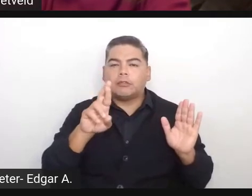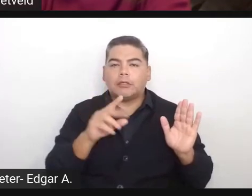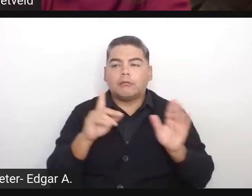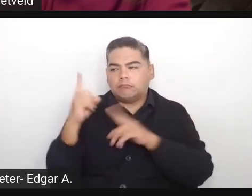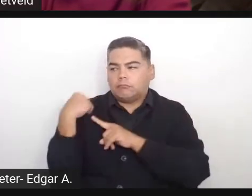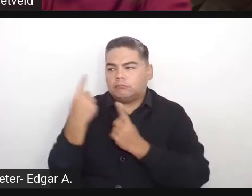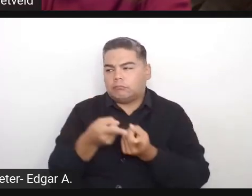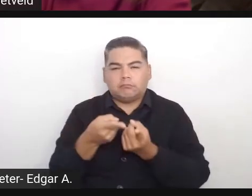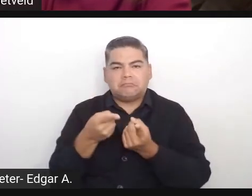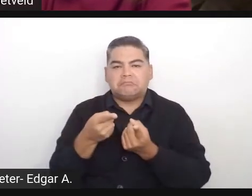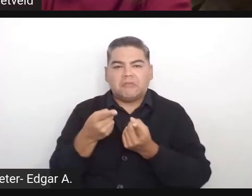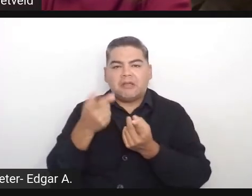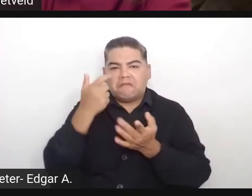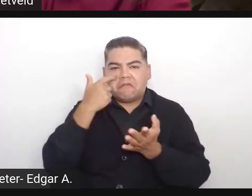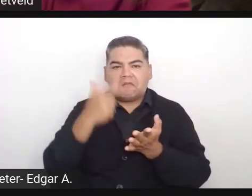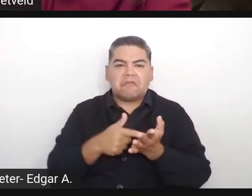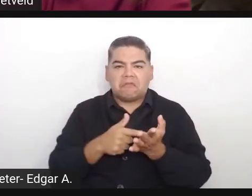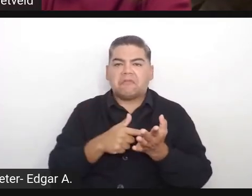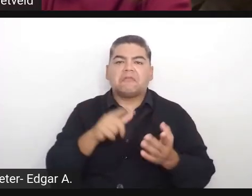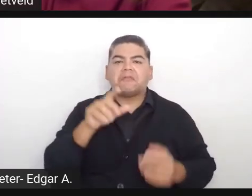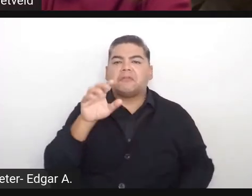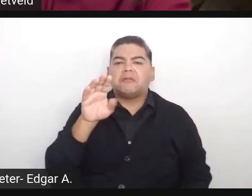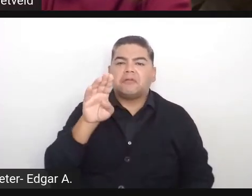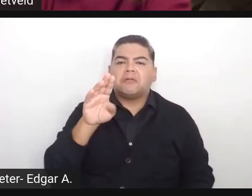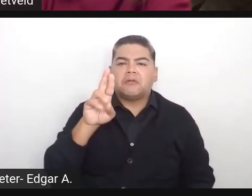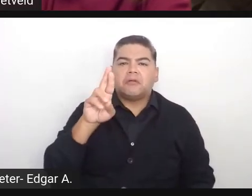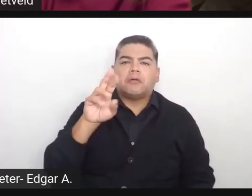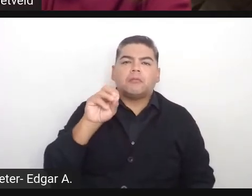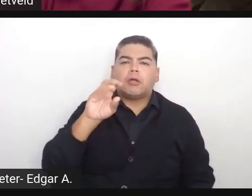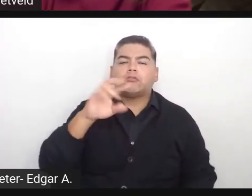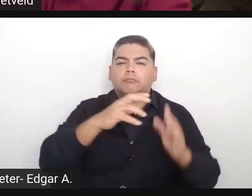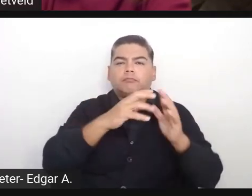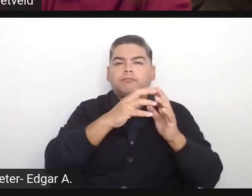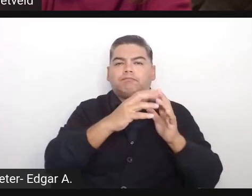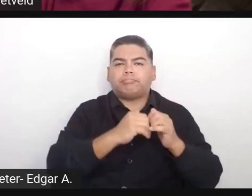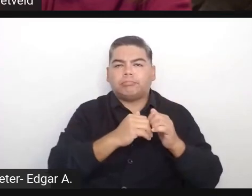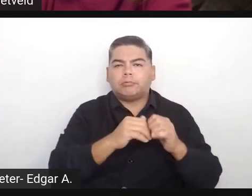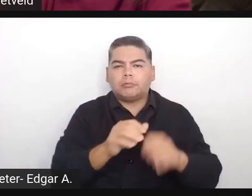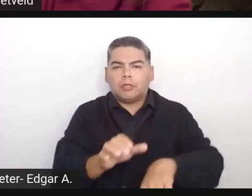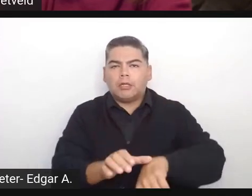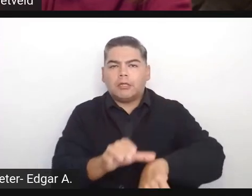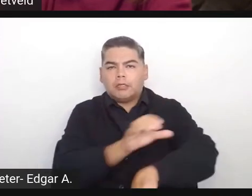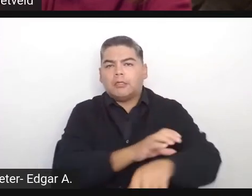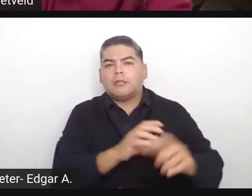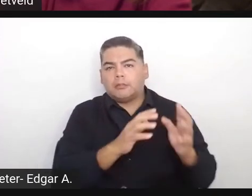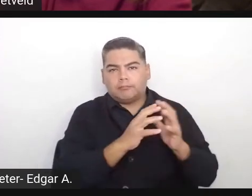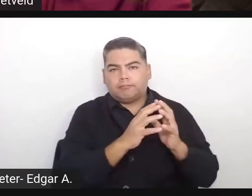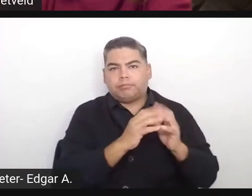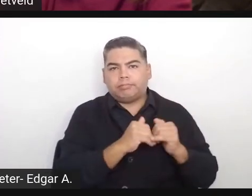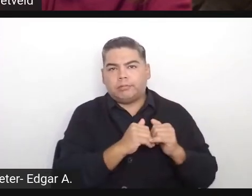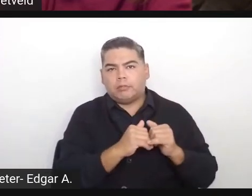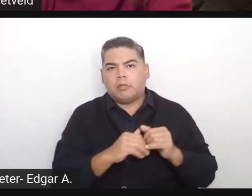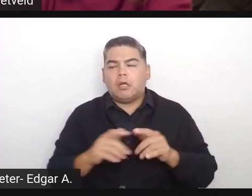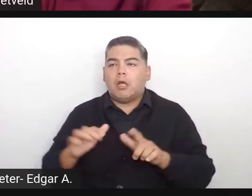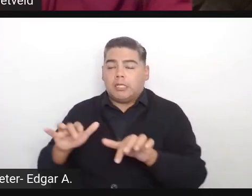I've had that experience where your browser crashes or your computer crashes, and you'd spent an hour filling out this thing. You don't want to lose everything.